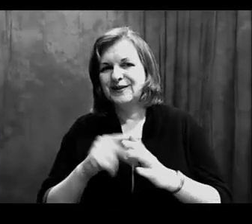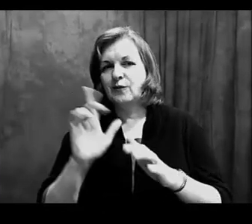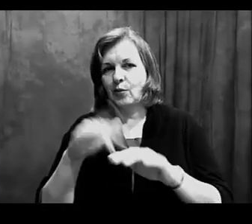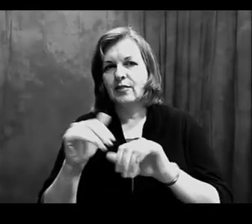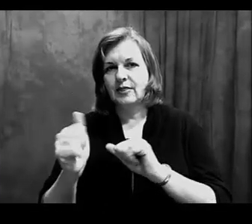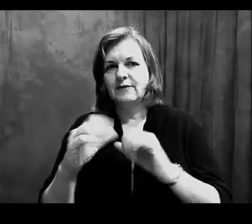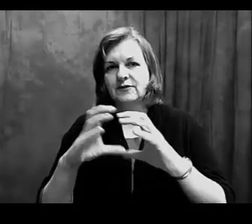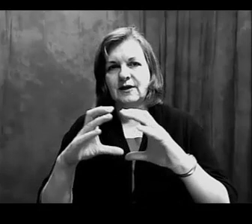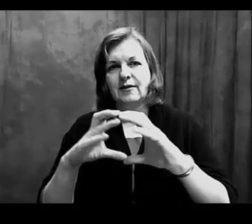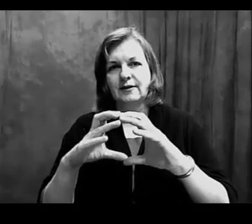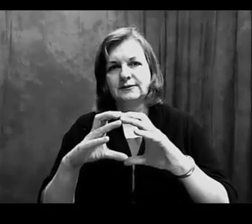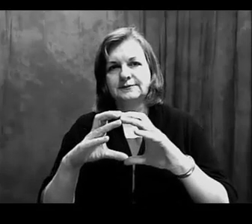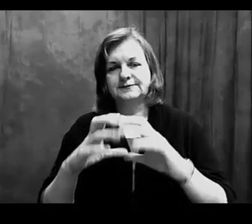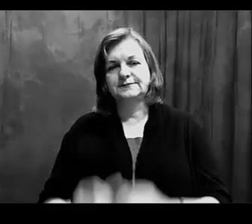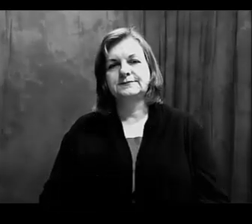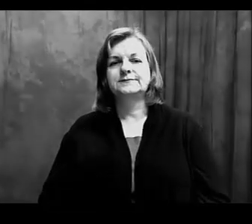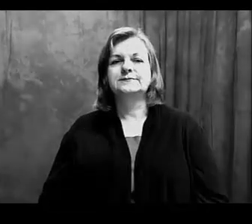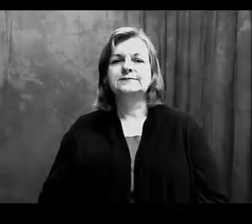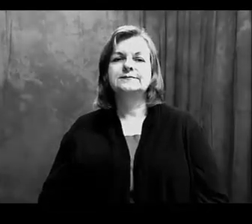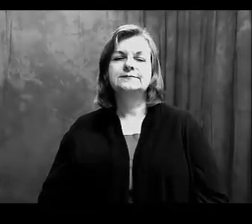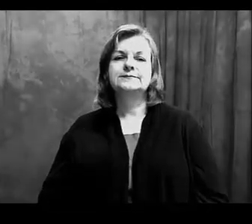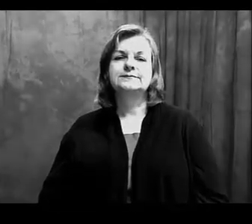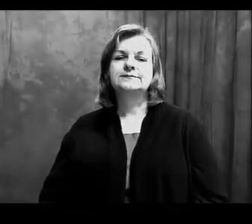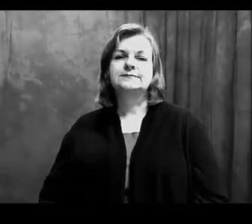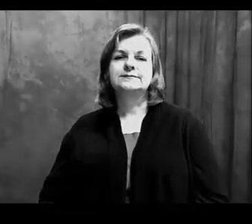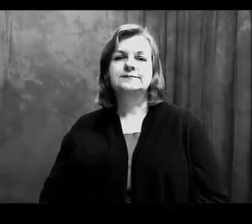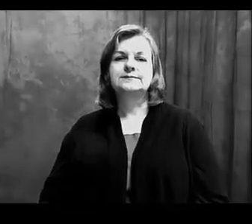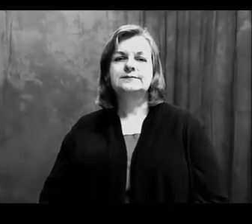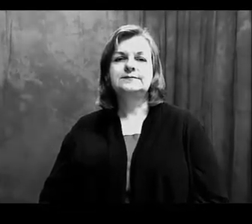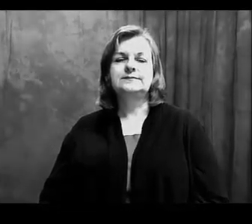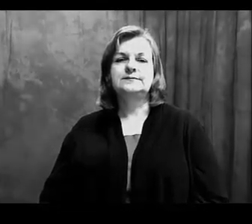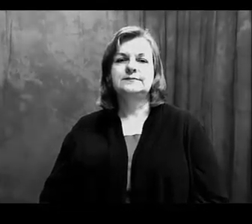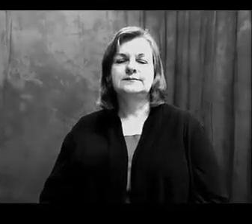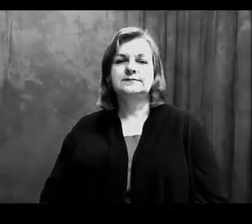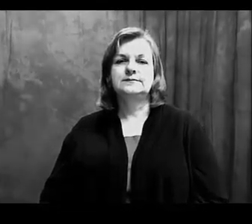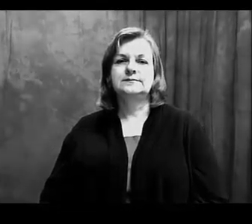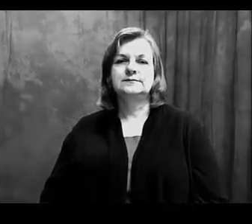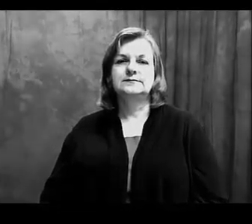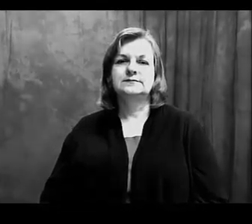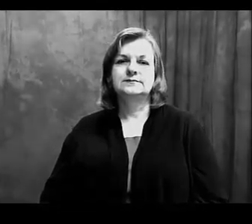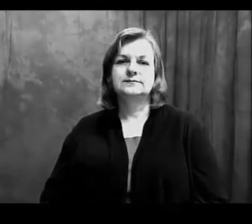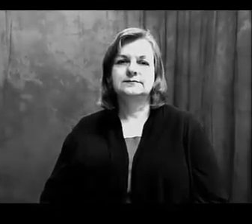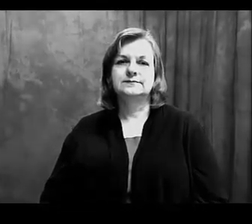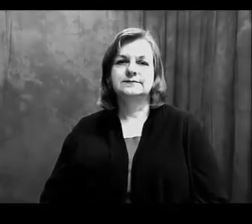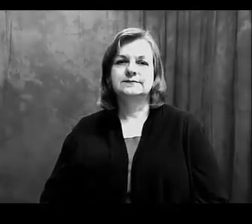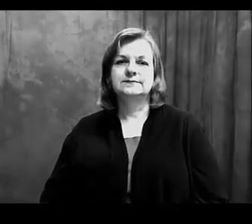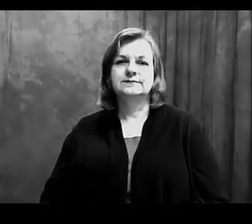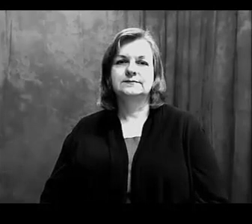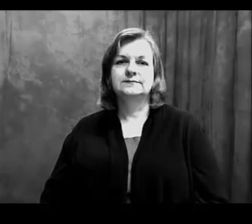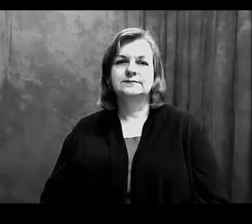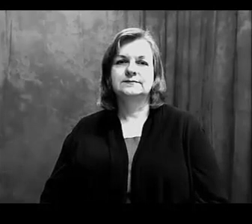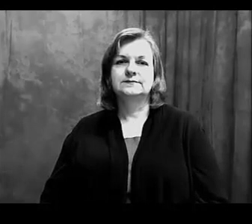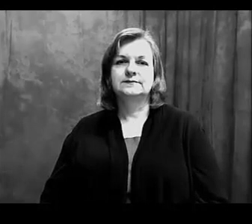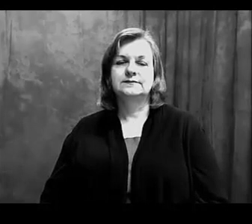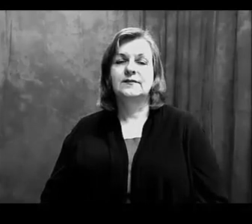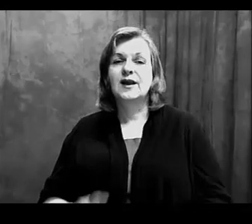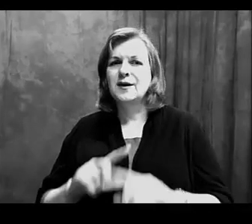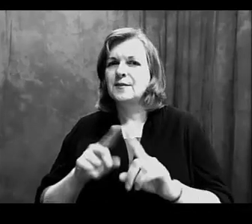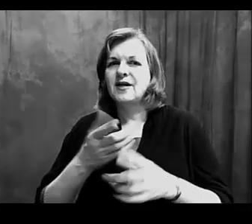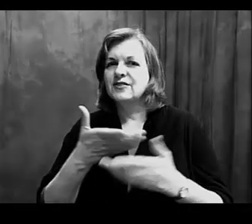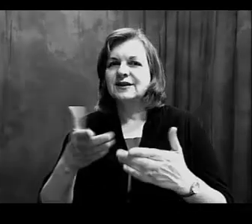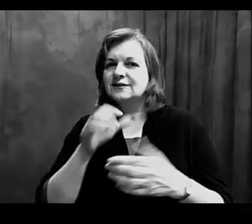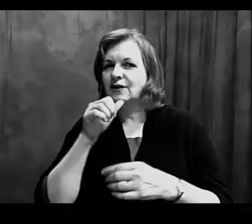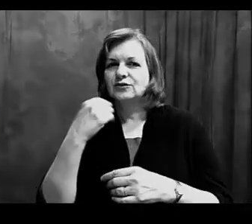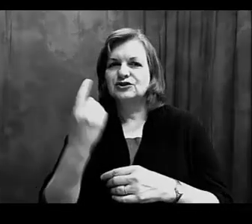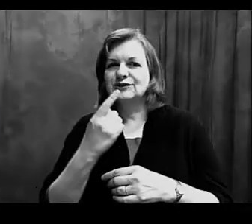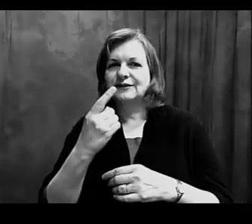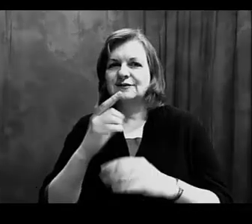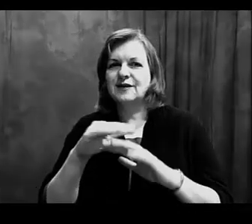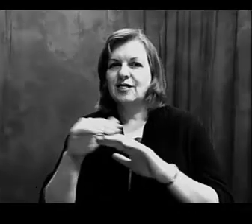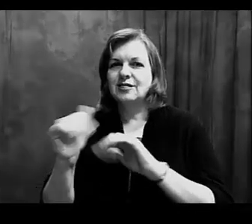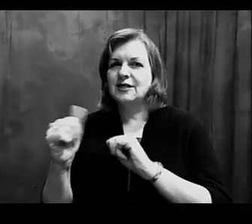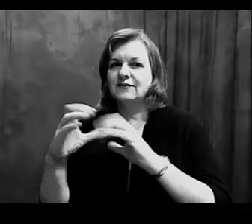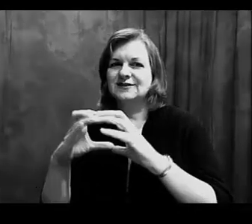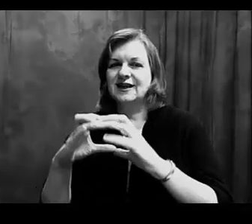secretion was to move something out of the cell